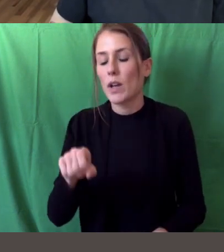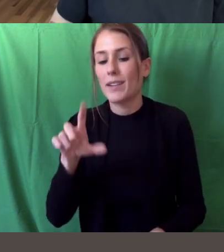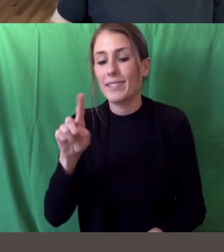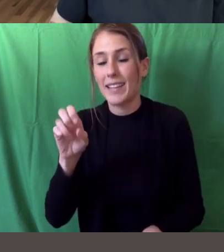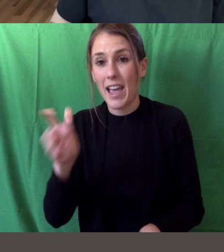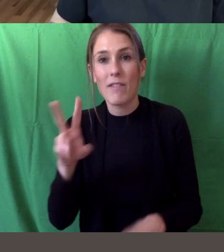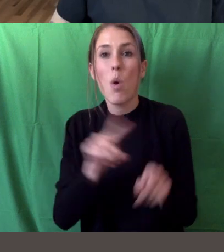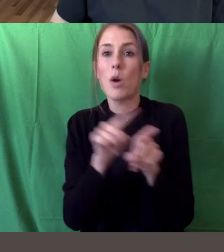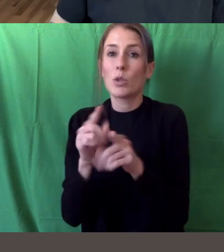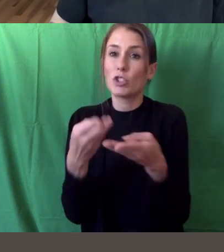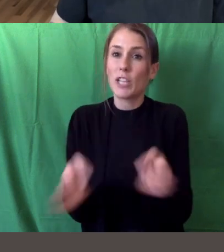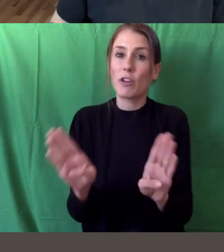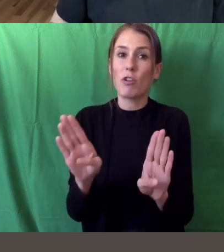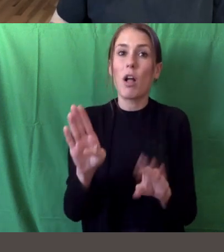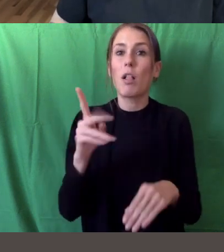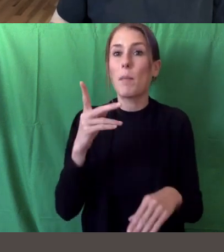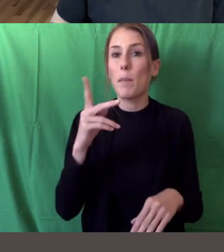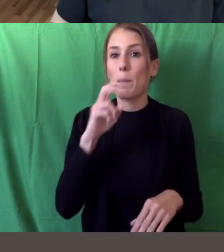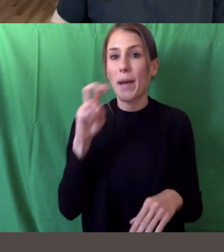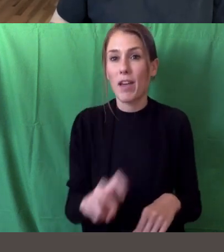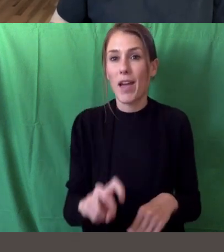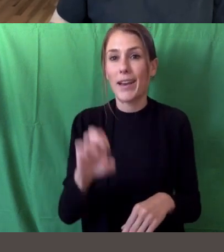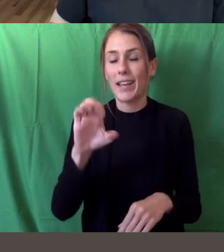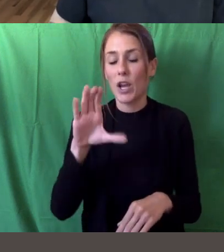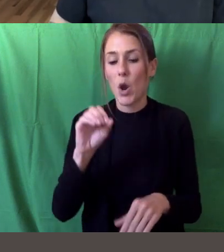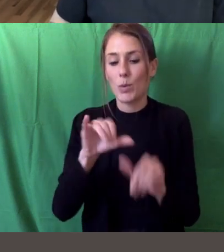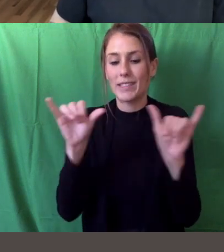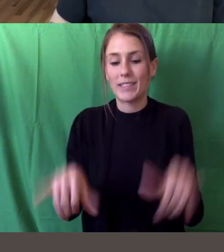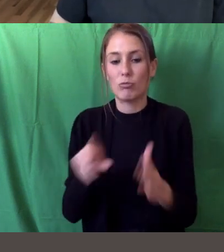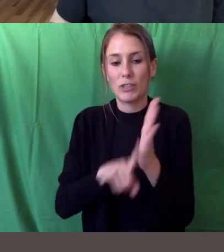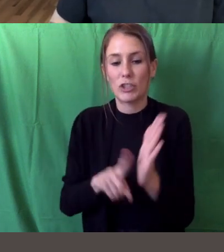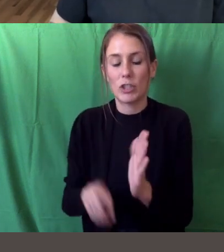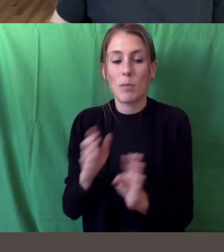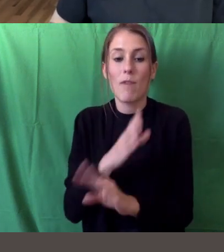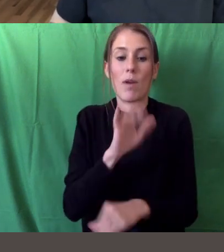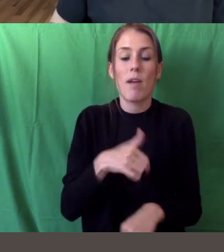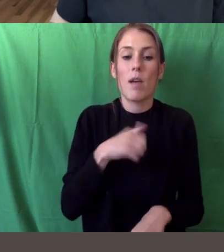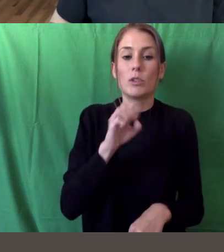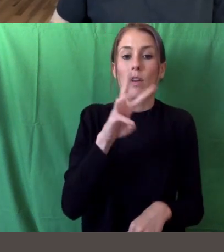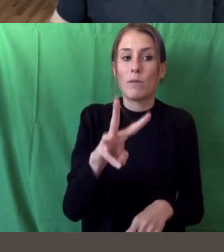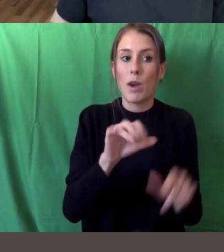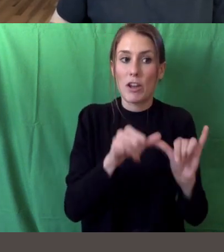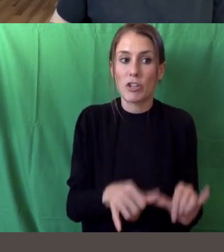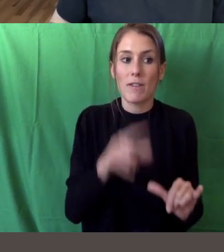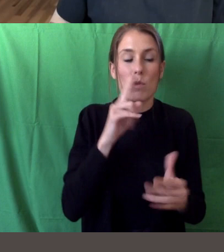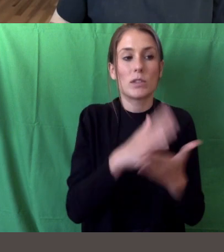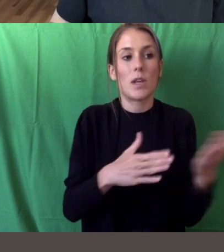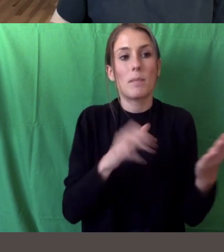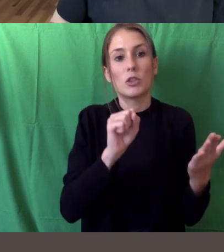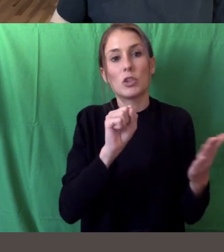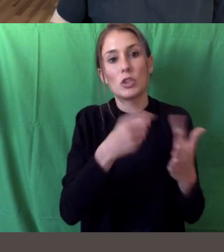and also did some general Python ecosystem research. Before that, I worked as a software engineer at some startups and consultancies doing